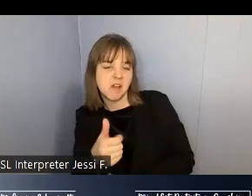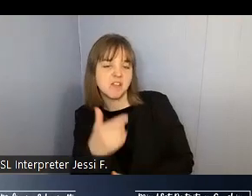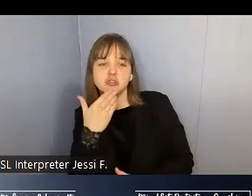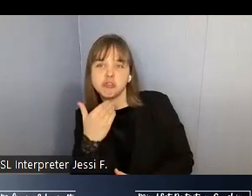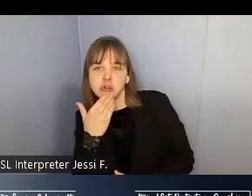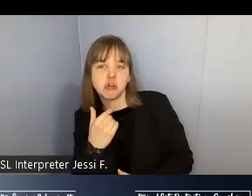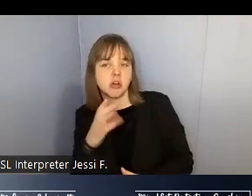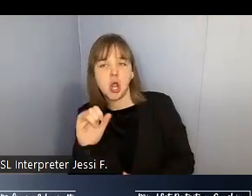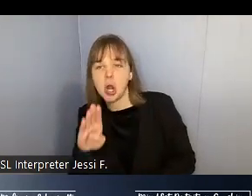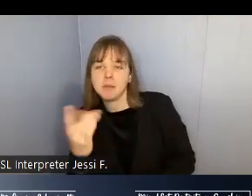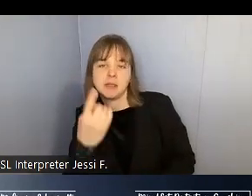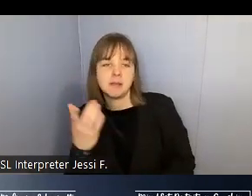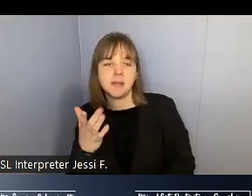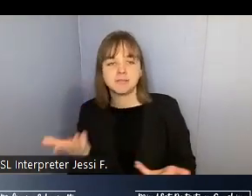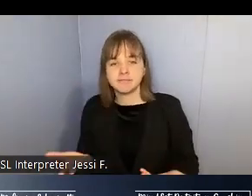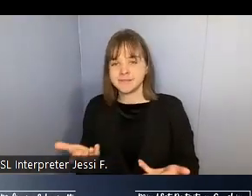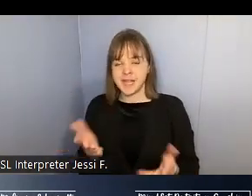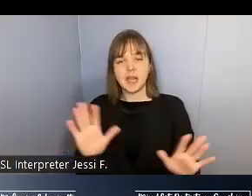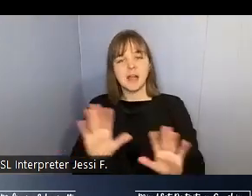And I think the hard part for people to start to wrap their heads around